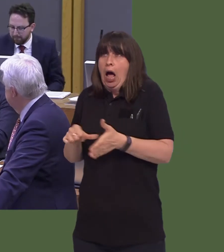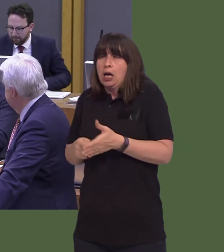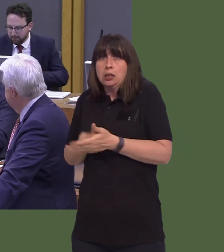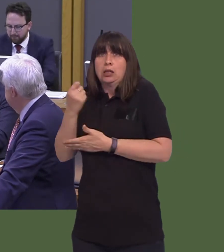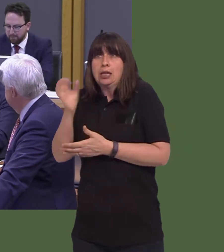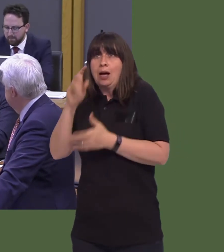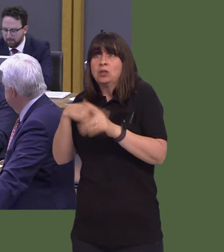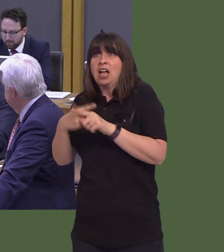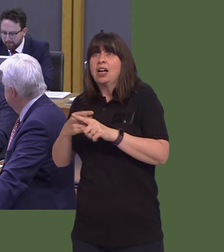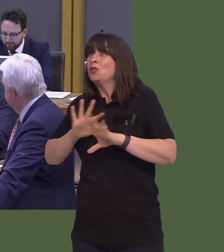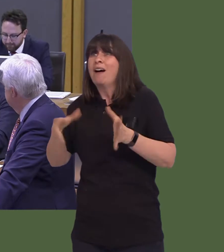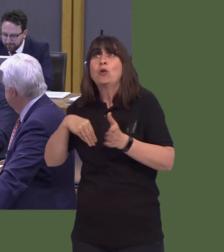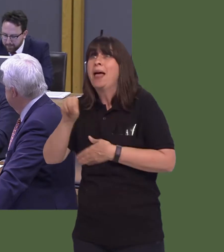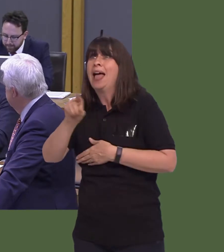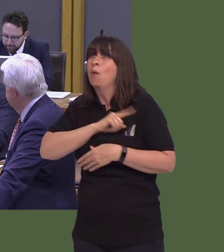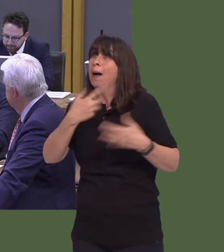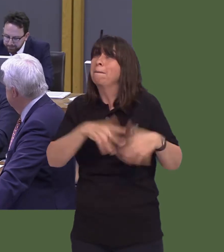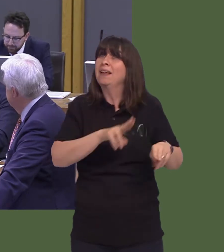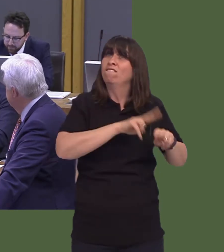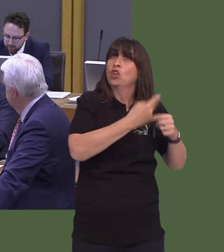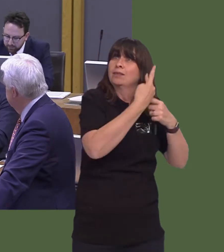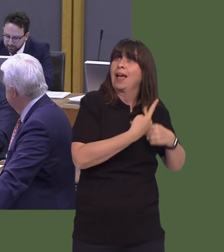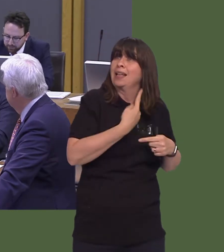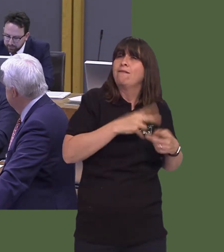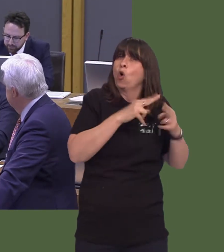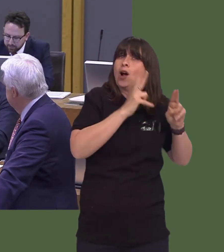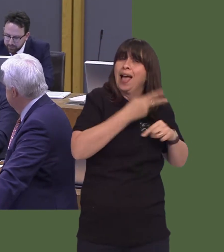Wales, not just in the seven local authorities who have introduced the policy.